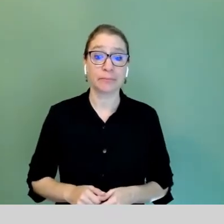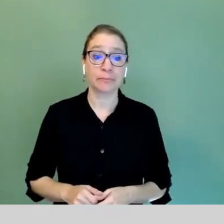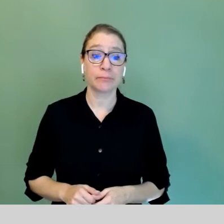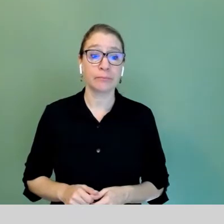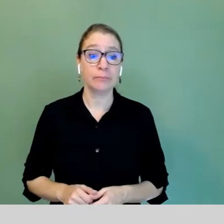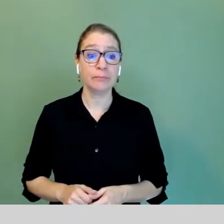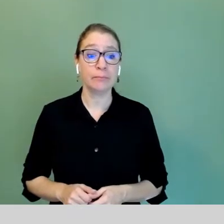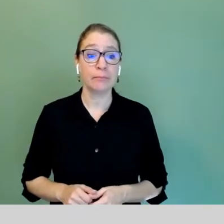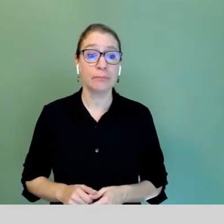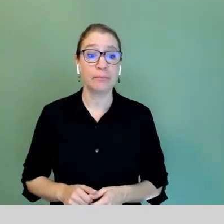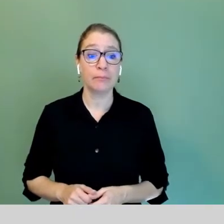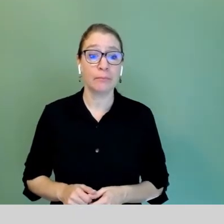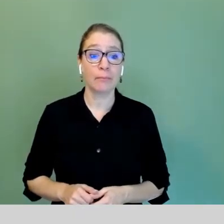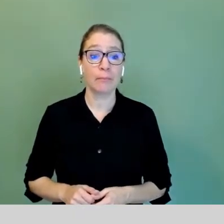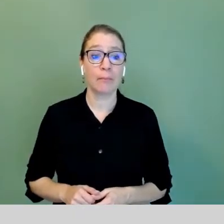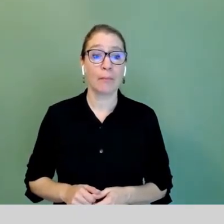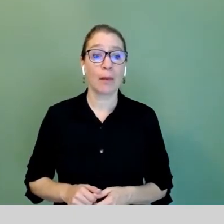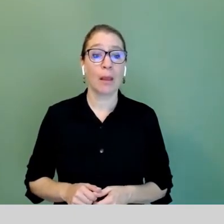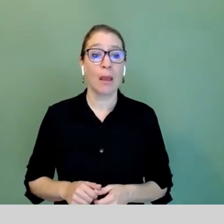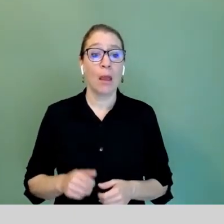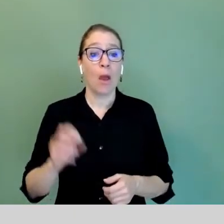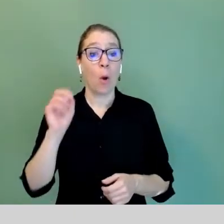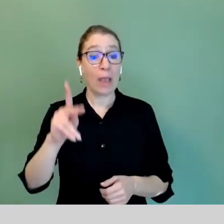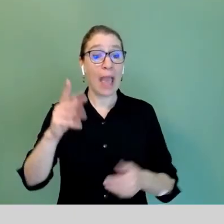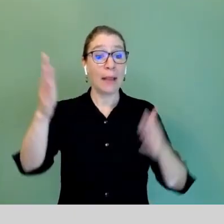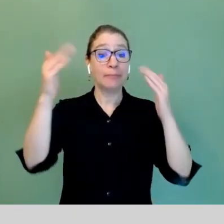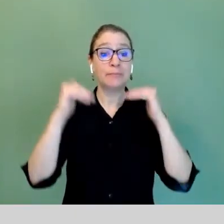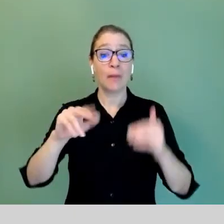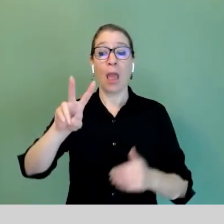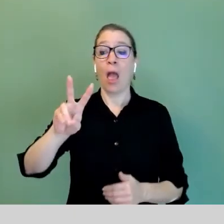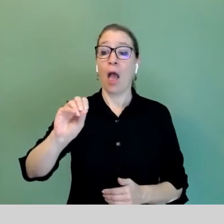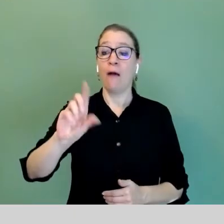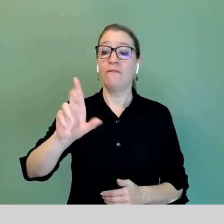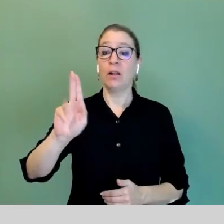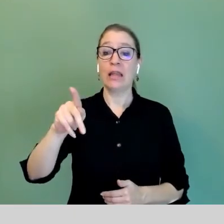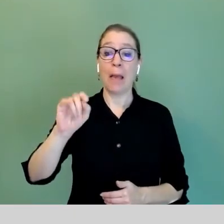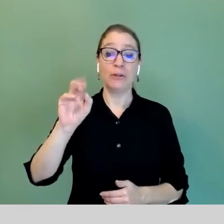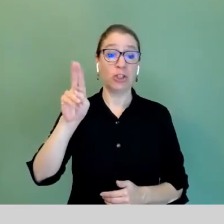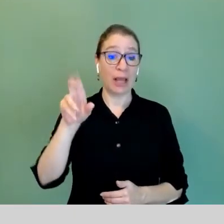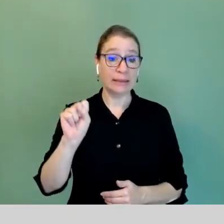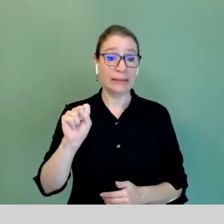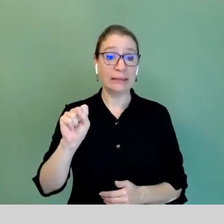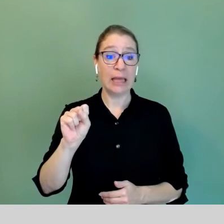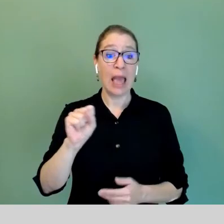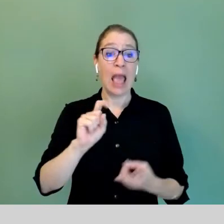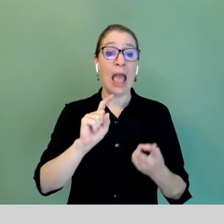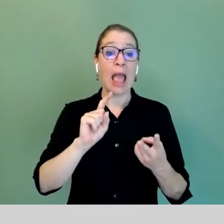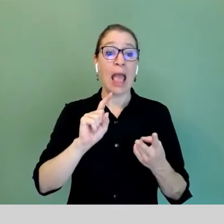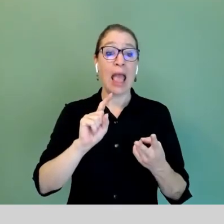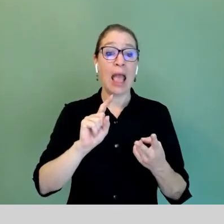Okay, let's move on to Voluptous and Opulent Pandas. So works in a fairly similar way.